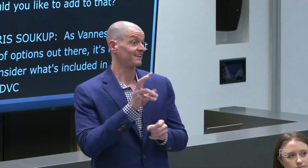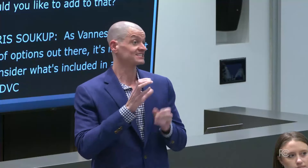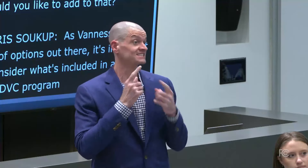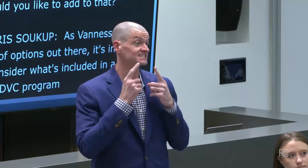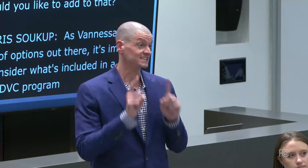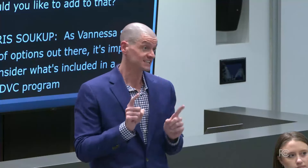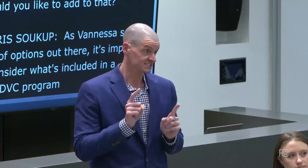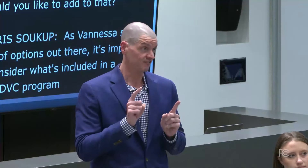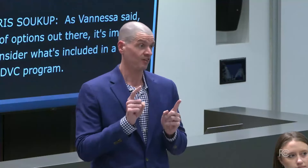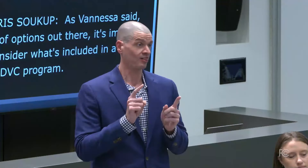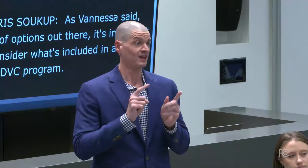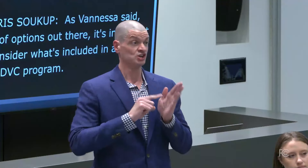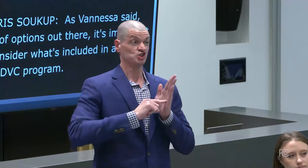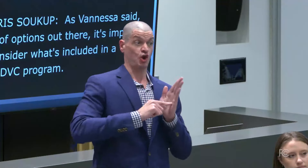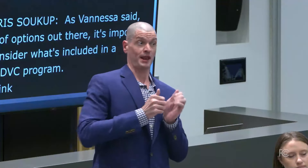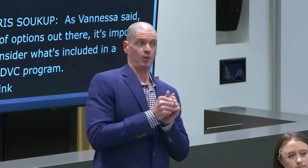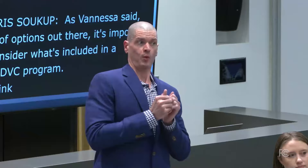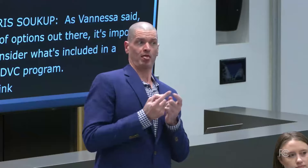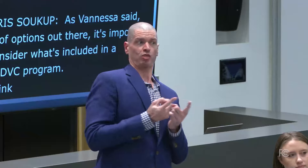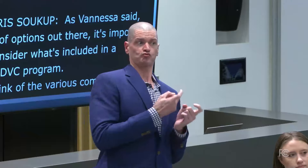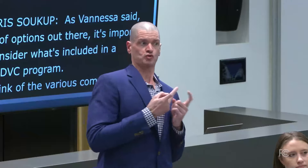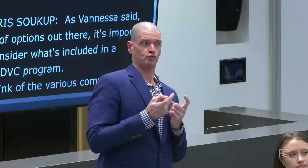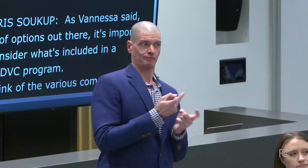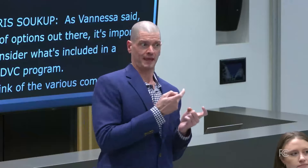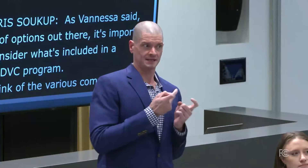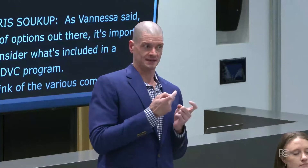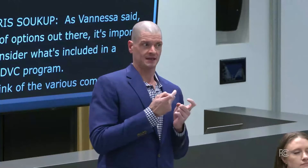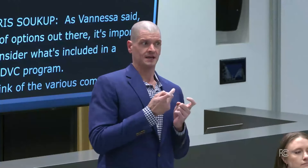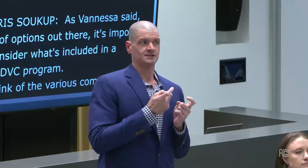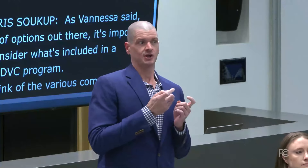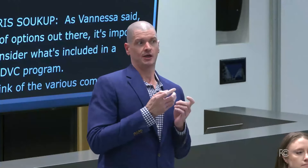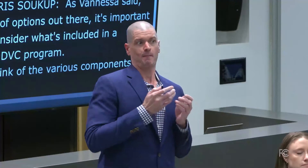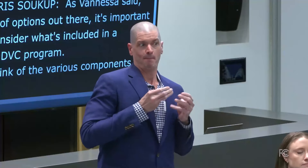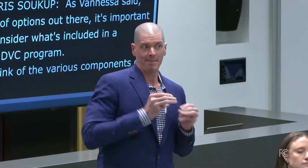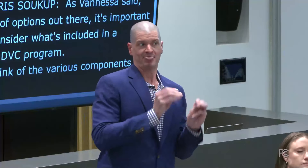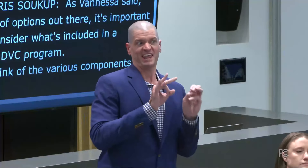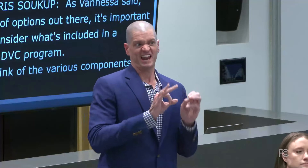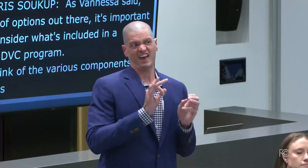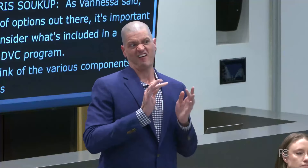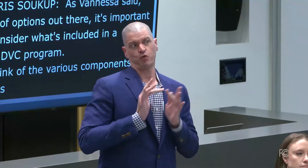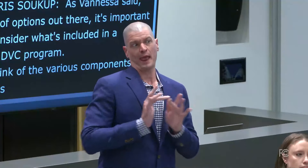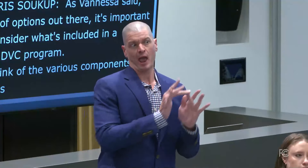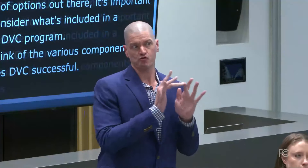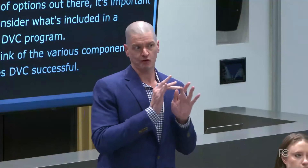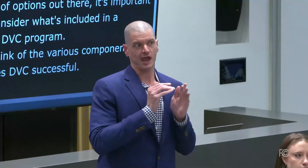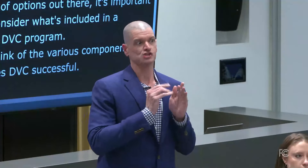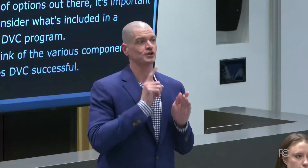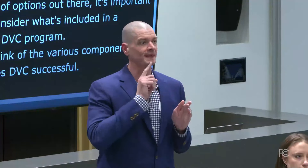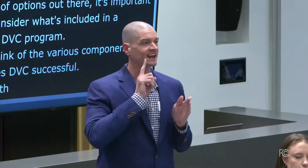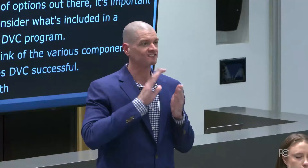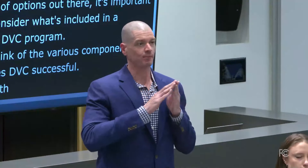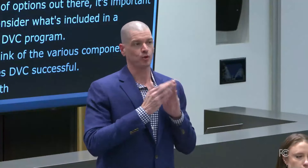WHAT'S INCLUDED IN A SUCCESSFUL DVC PROGRAM. THAT WE THINK OF THE VARIOUS COMPONENTS OF WHAT MAKES DVC